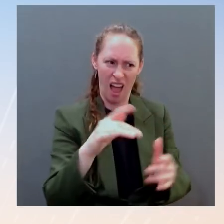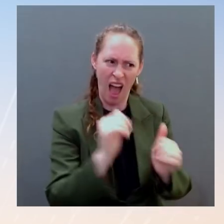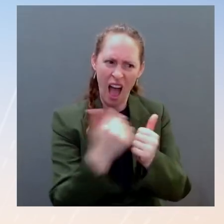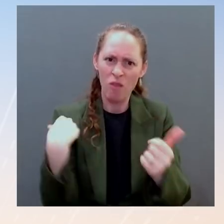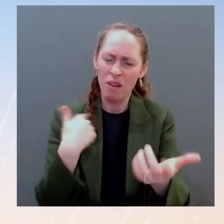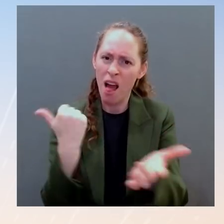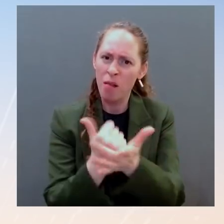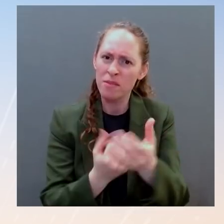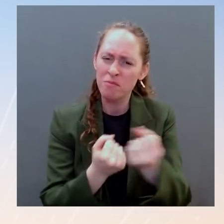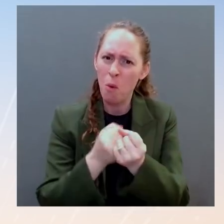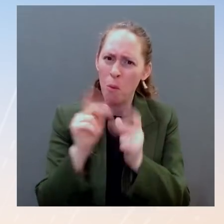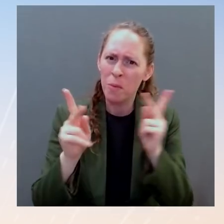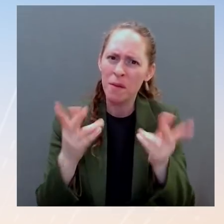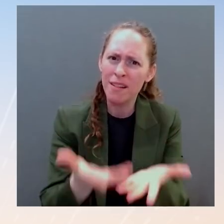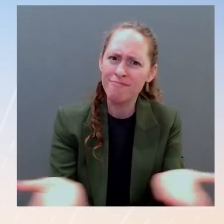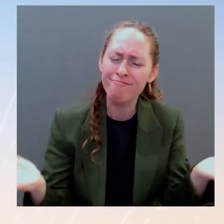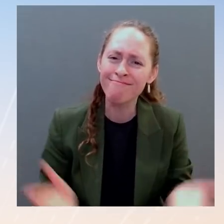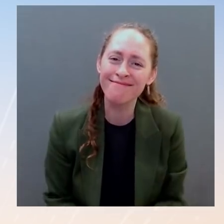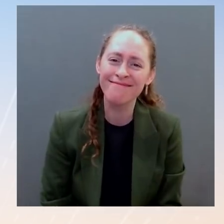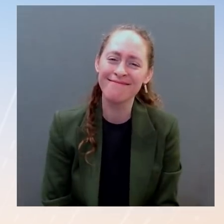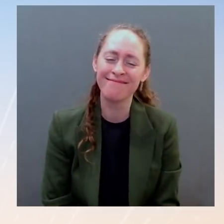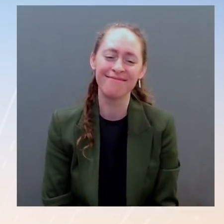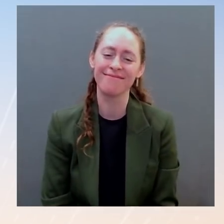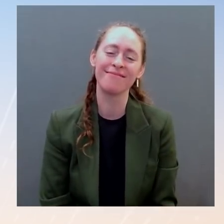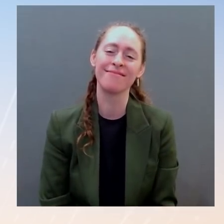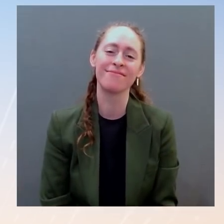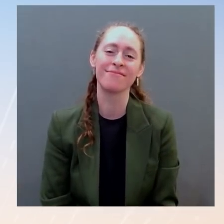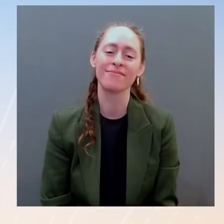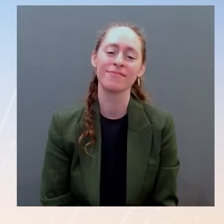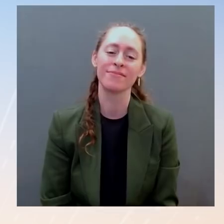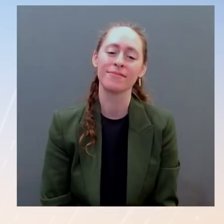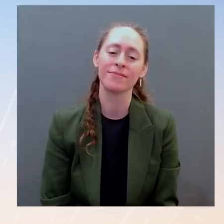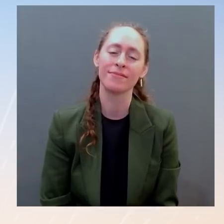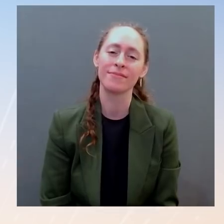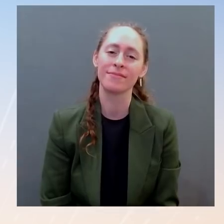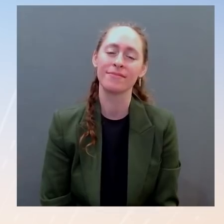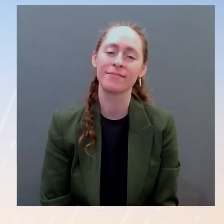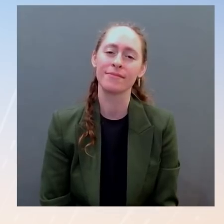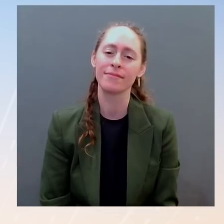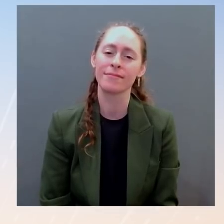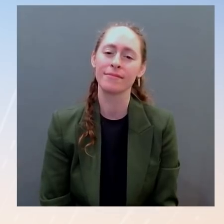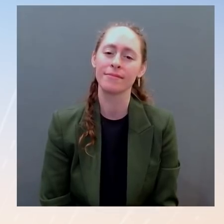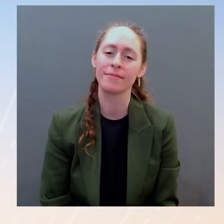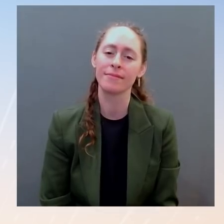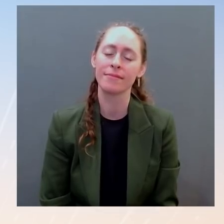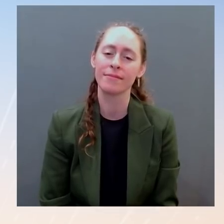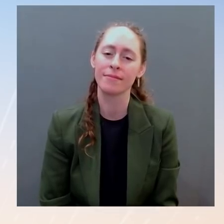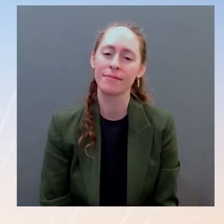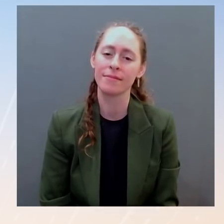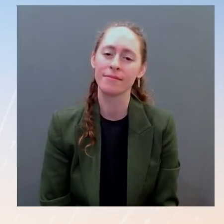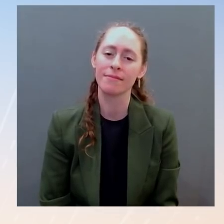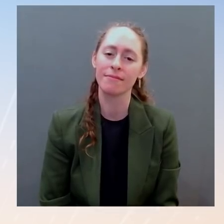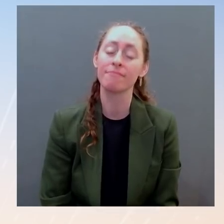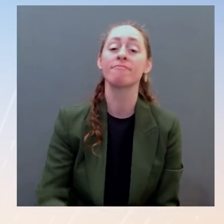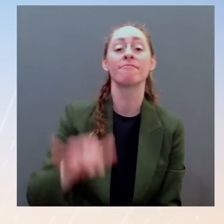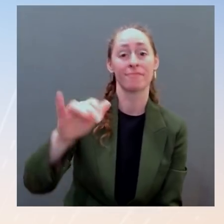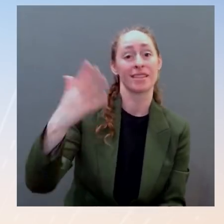Is there anything that the administration is looking at doing to help the supply chains if this clogs up again? Ms. Psaki: Yeah. So, we're --